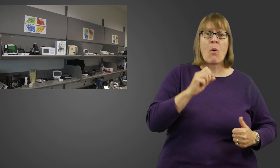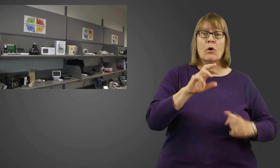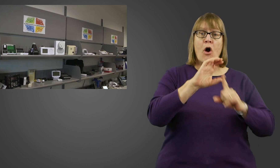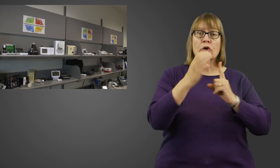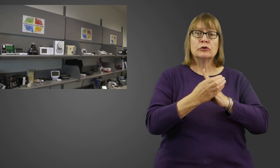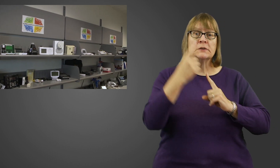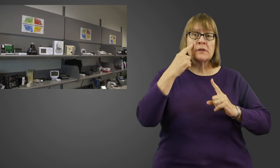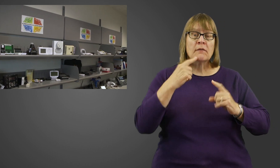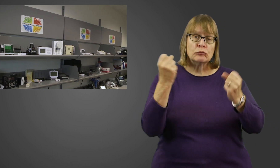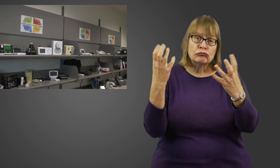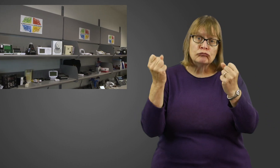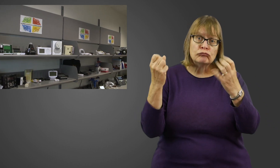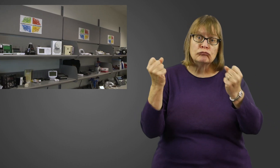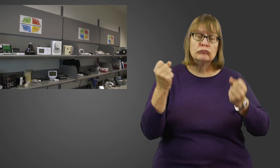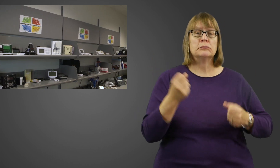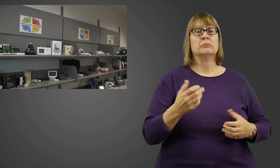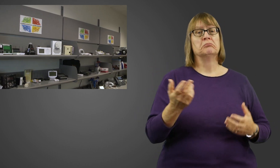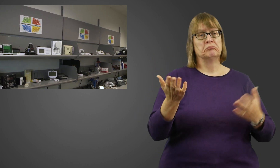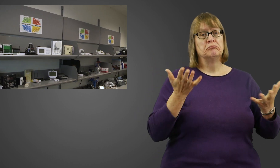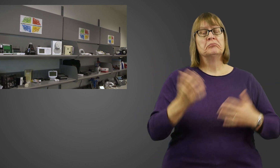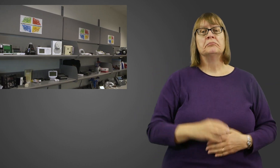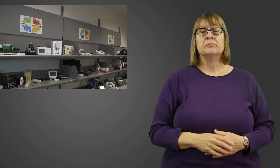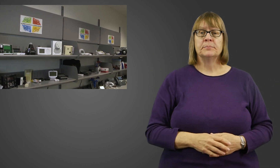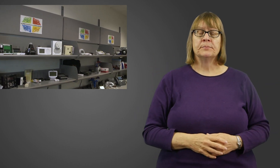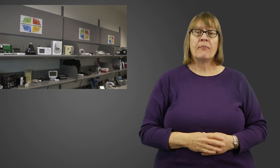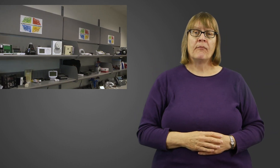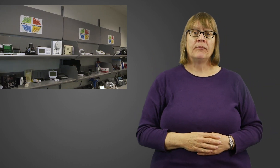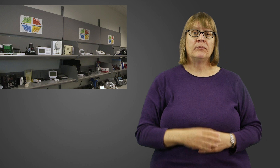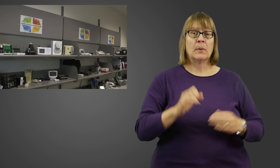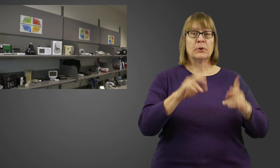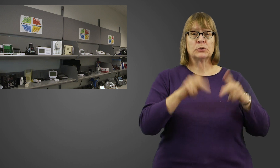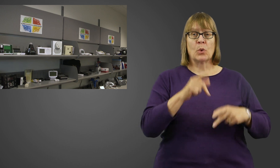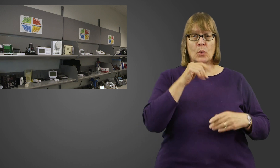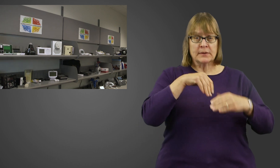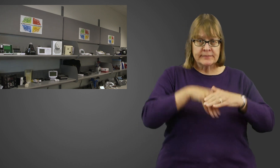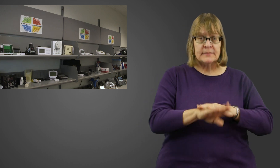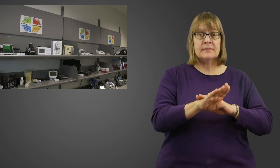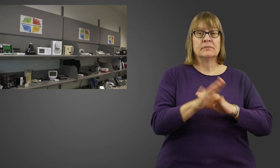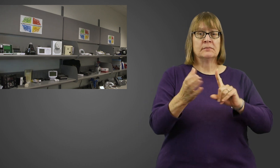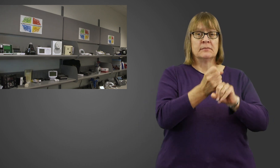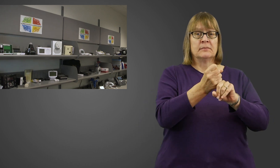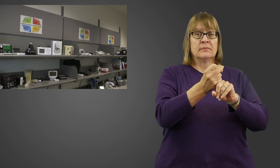or a video messaging application such as FaceTime, Zoom or Skype.